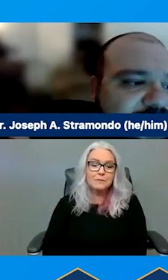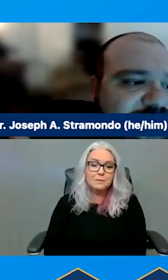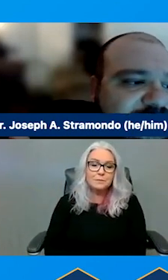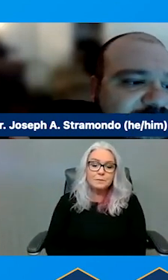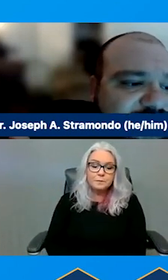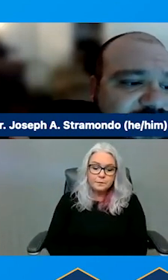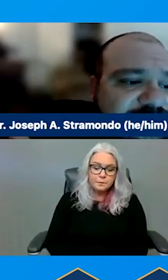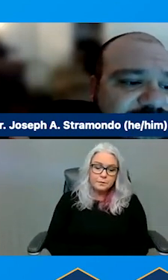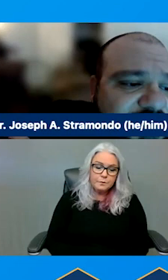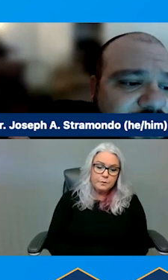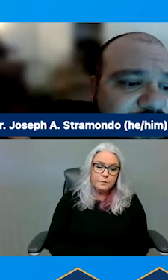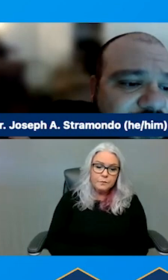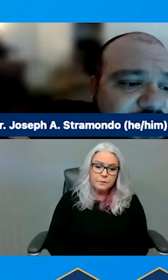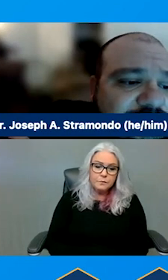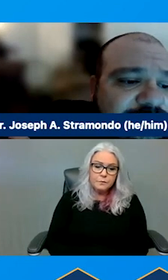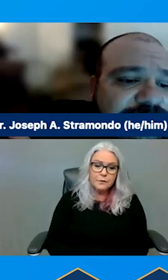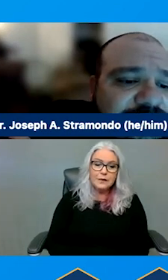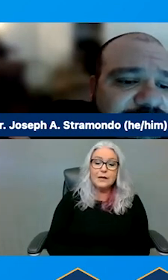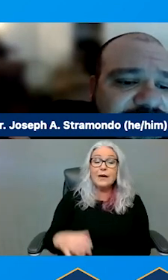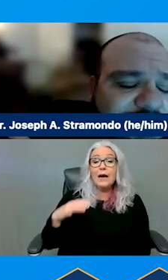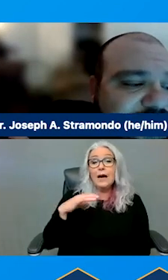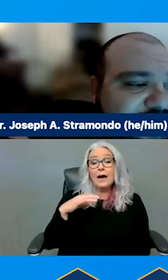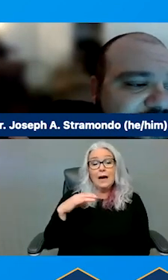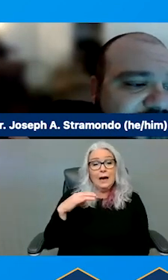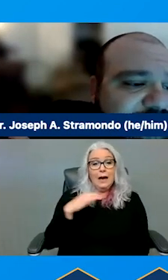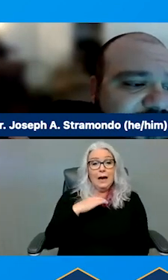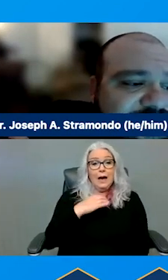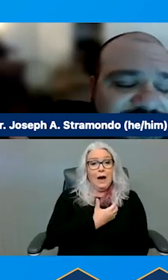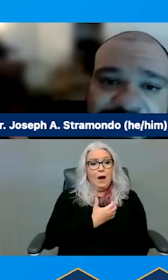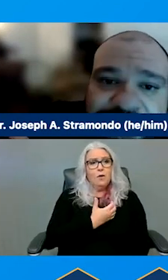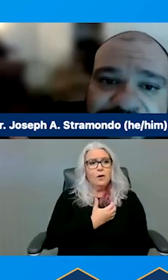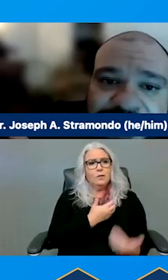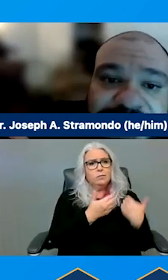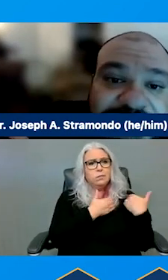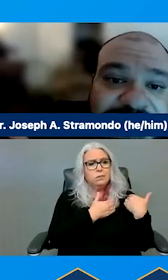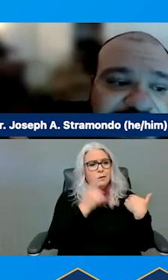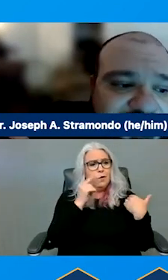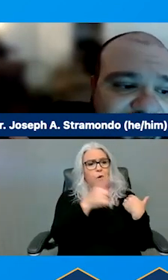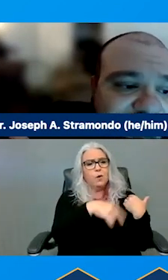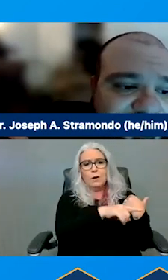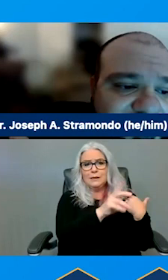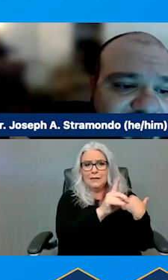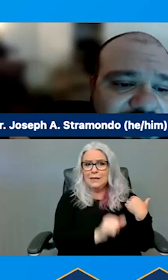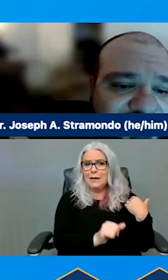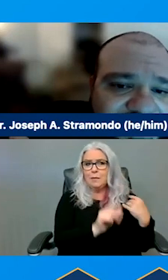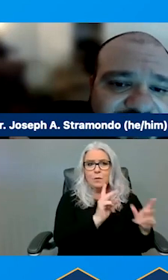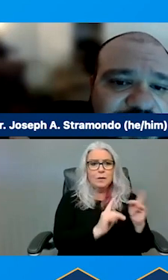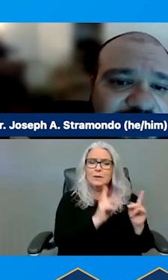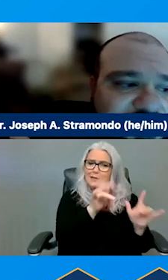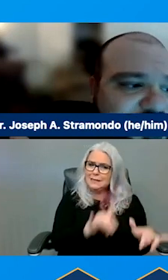So our duty to disabled people during the pandemic turns out to be the same really as any other time. Provide them with